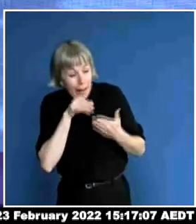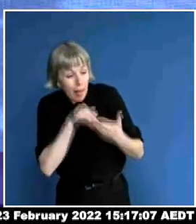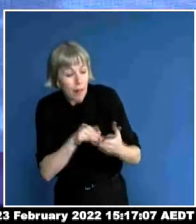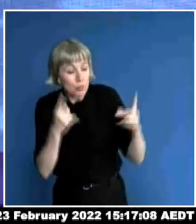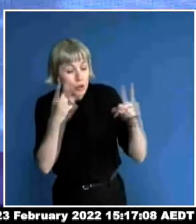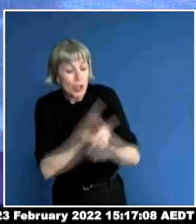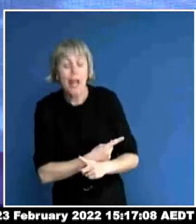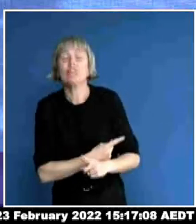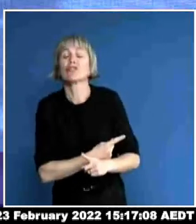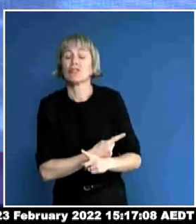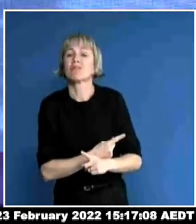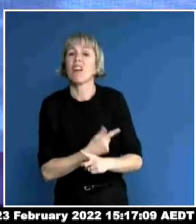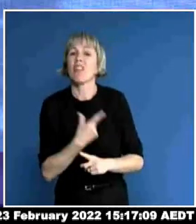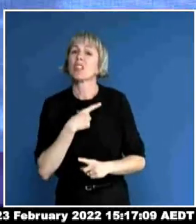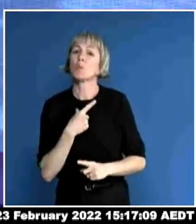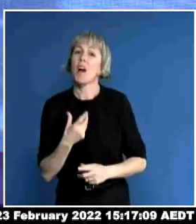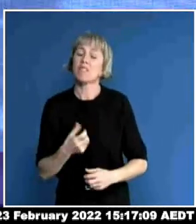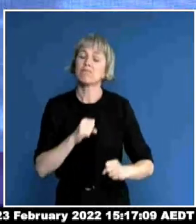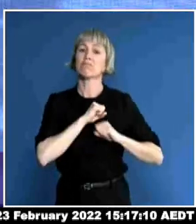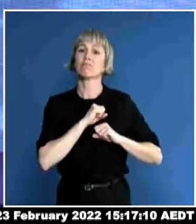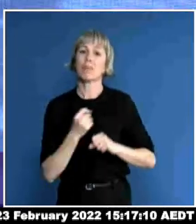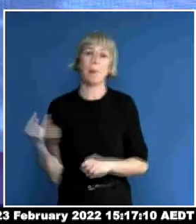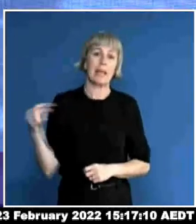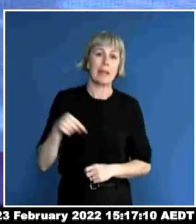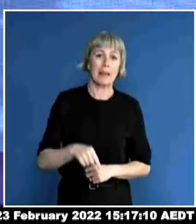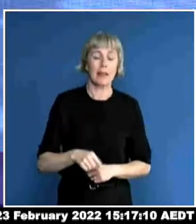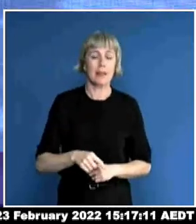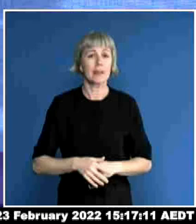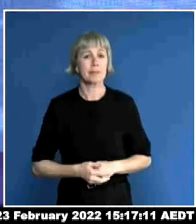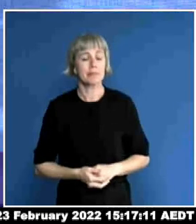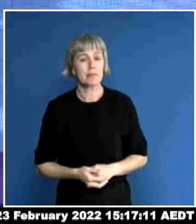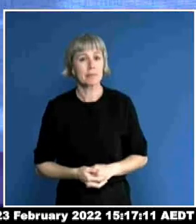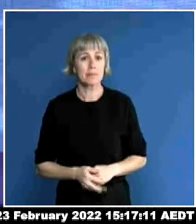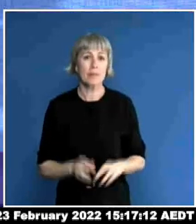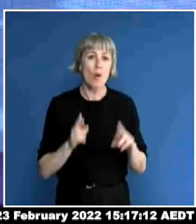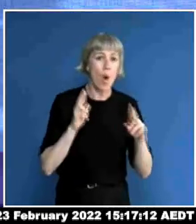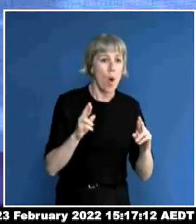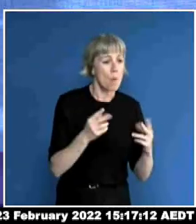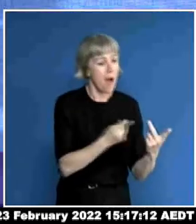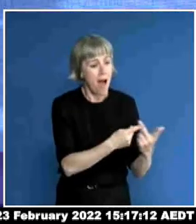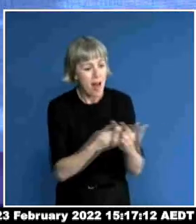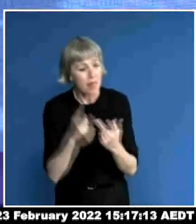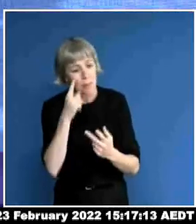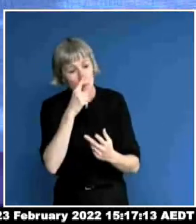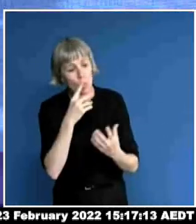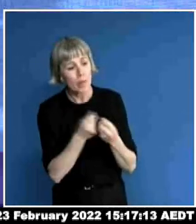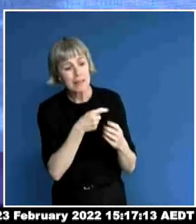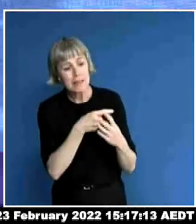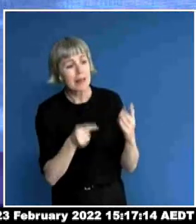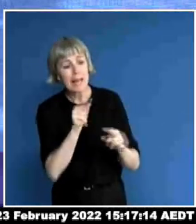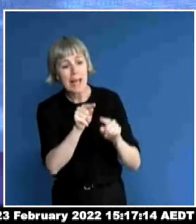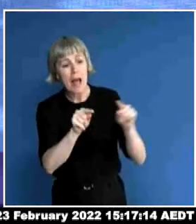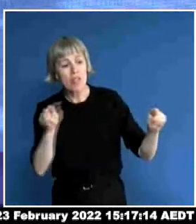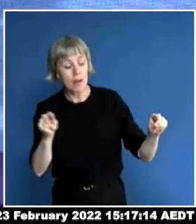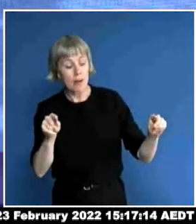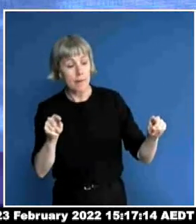And I hope other people with disabilities out there, if they have experienced situations,